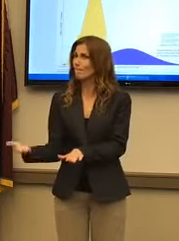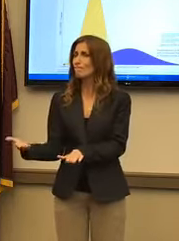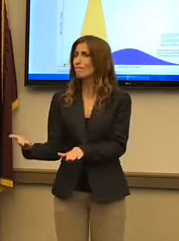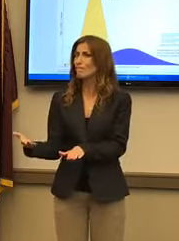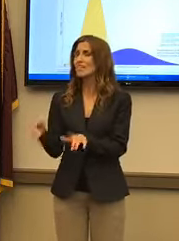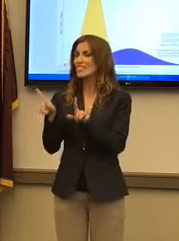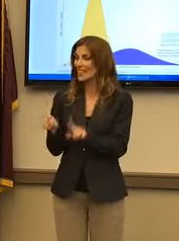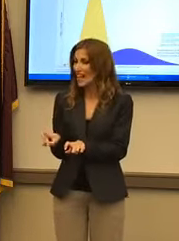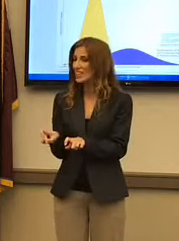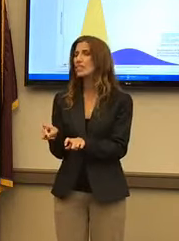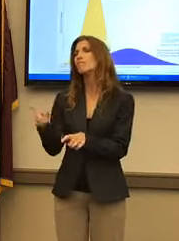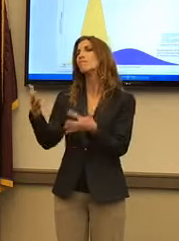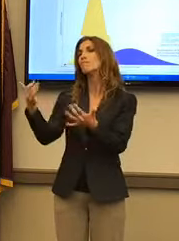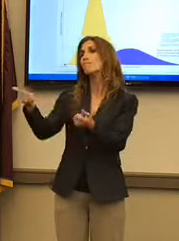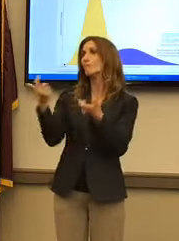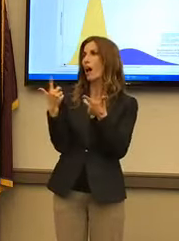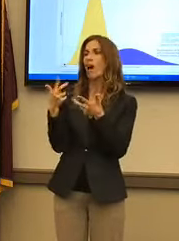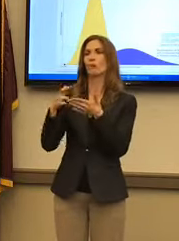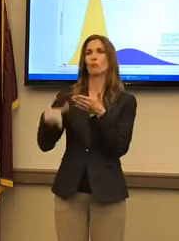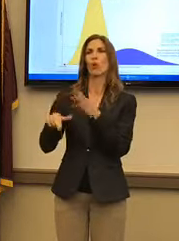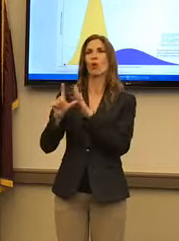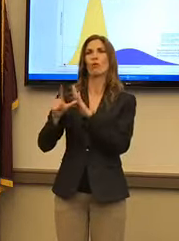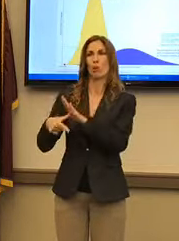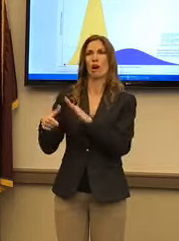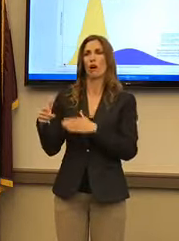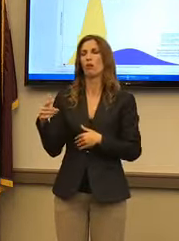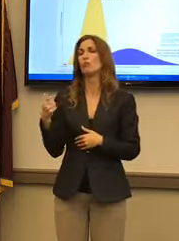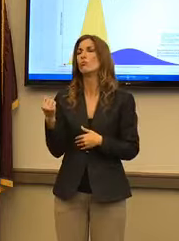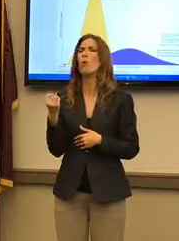can take a while to get the testing back so I just wanted to make sure that